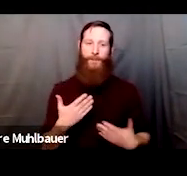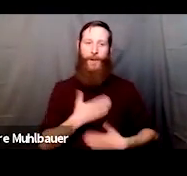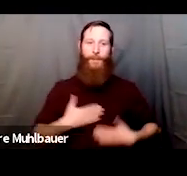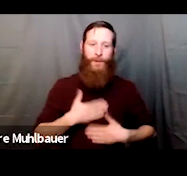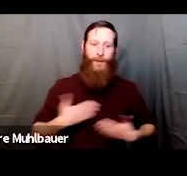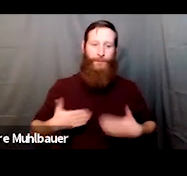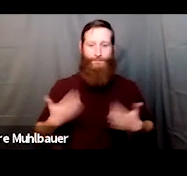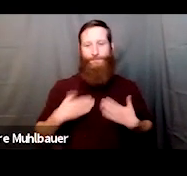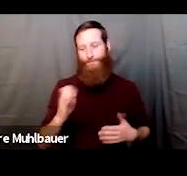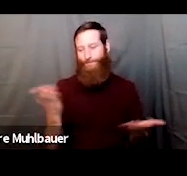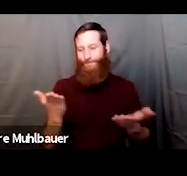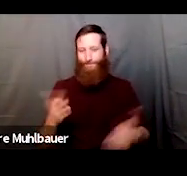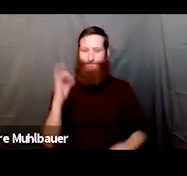Eudore: Thanks so much , I am so happy to be here.